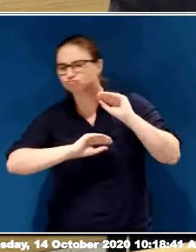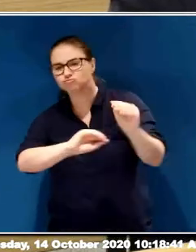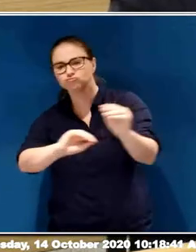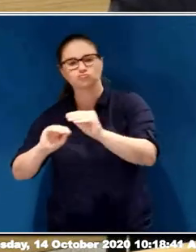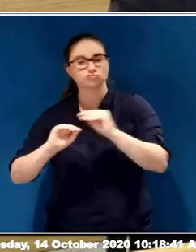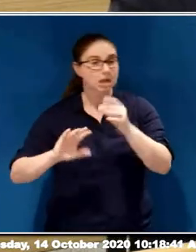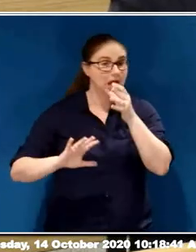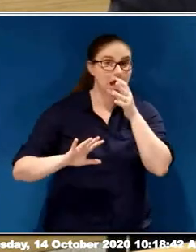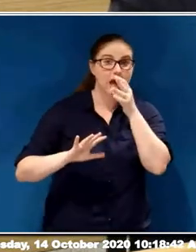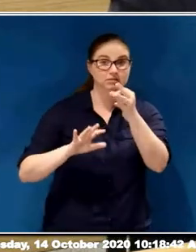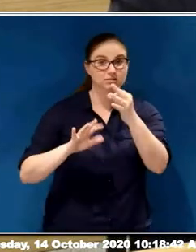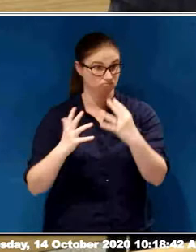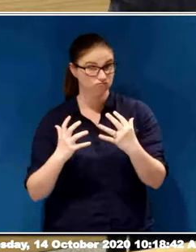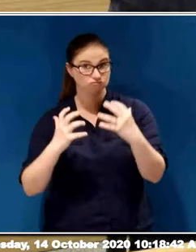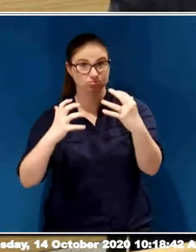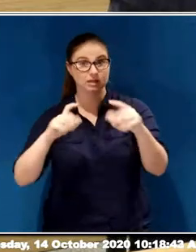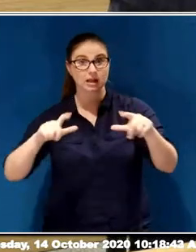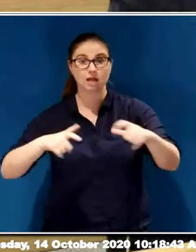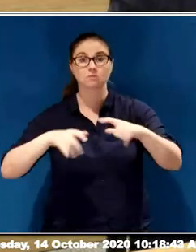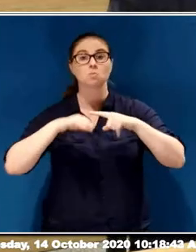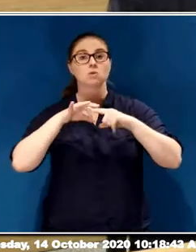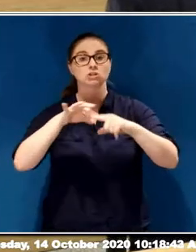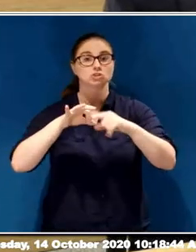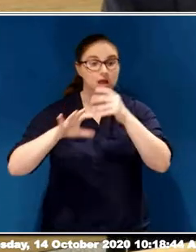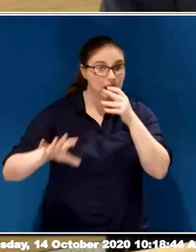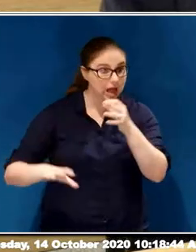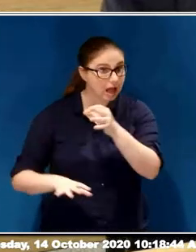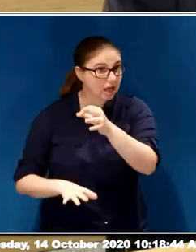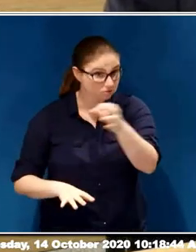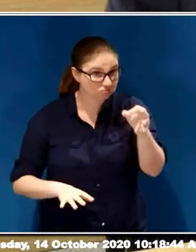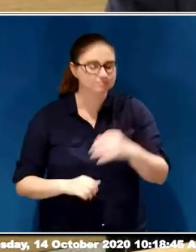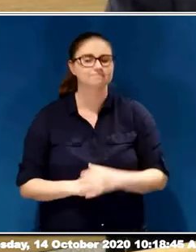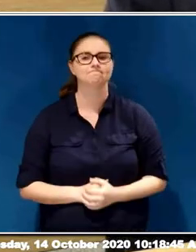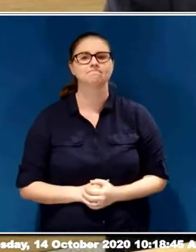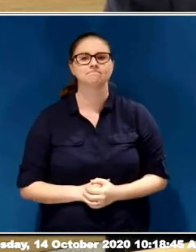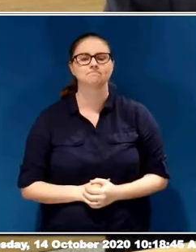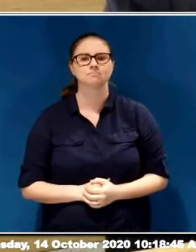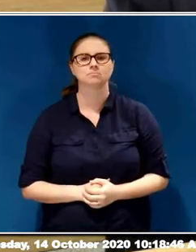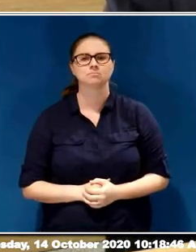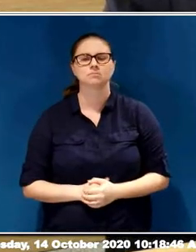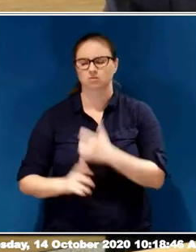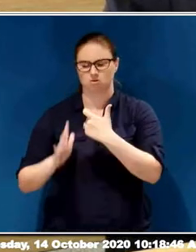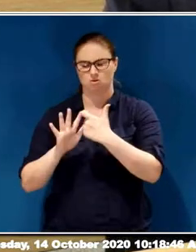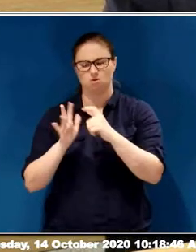Kobe had appeared to have not been engaged or listening to the lesson.